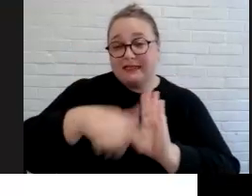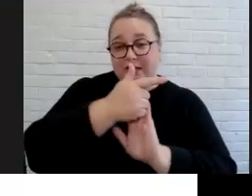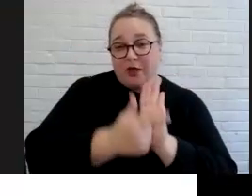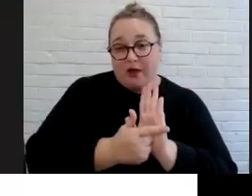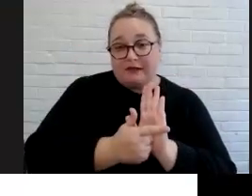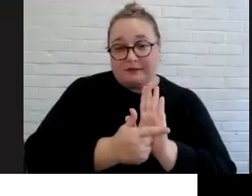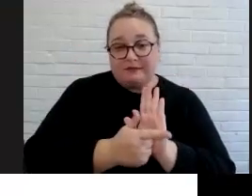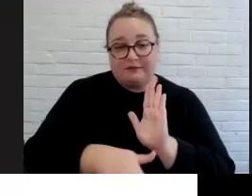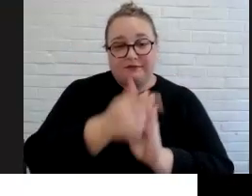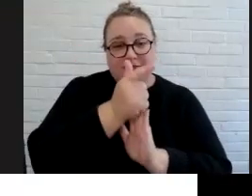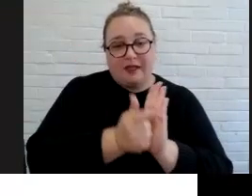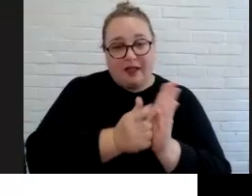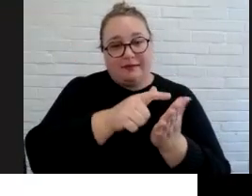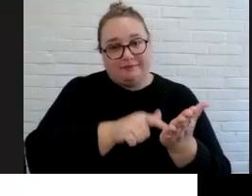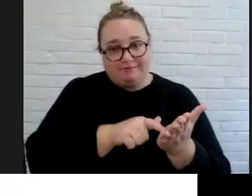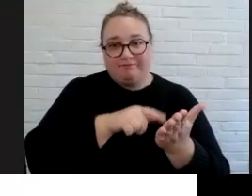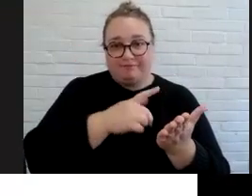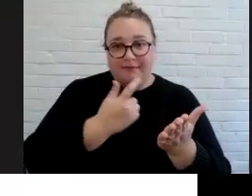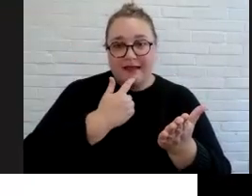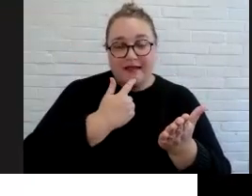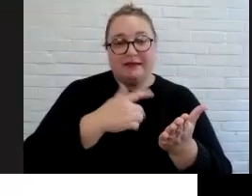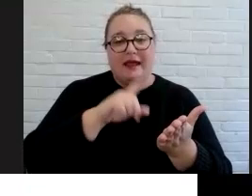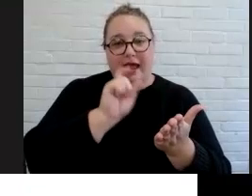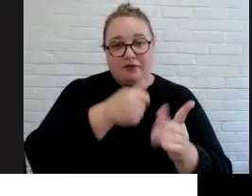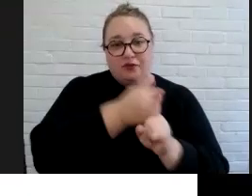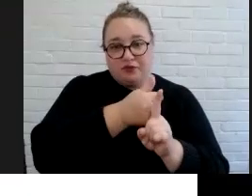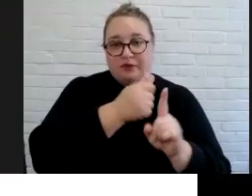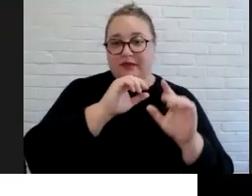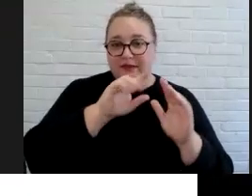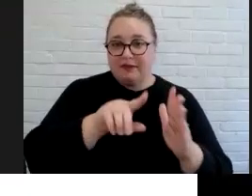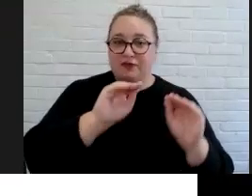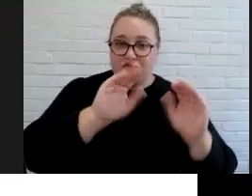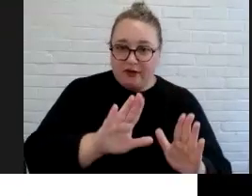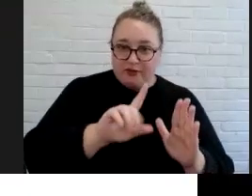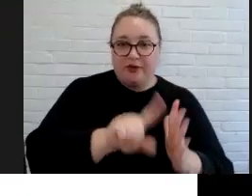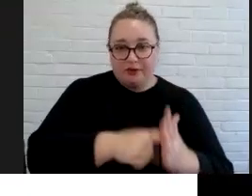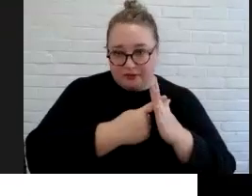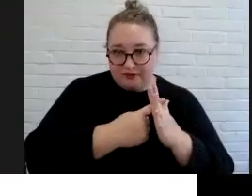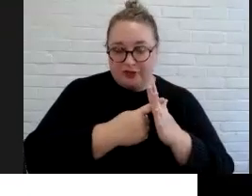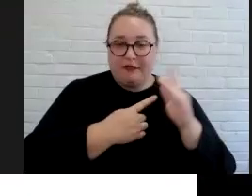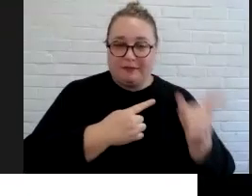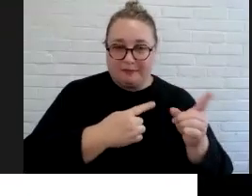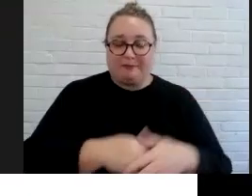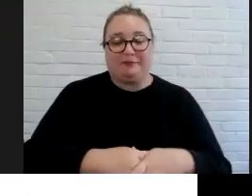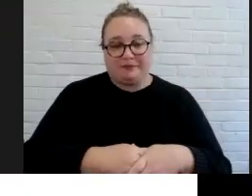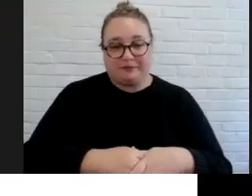And, you know, really there's a lot of, research that shows that